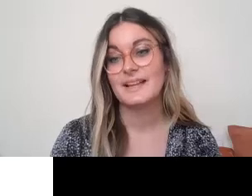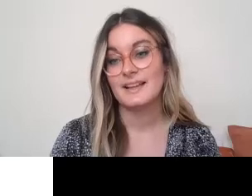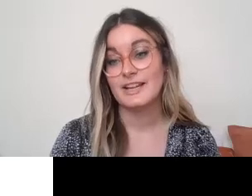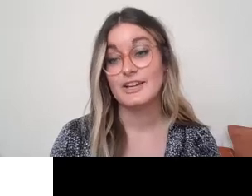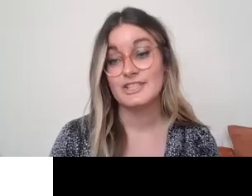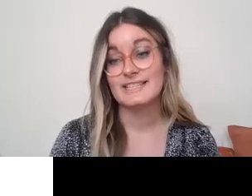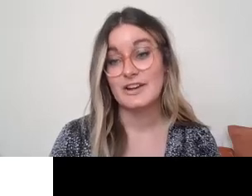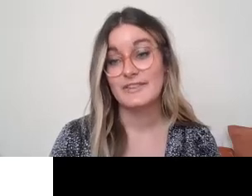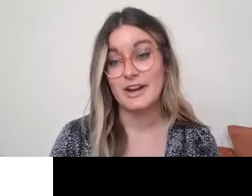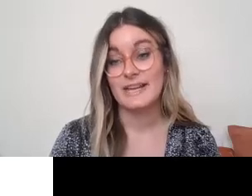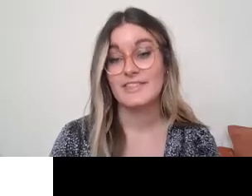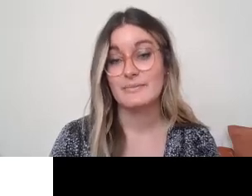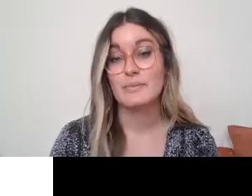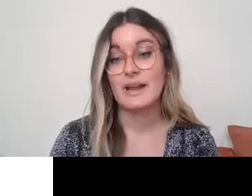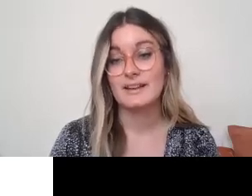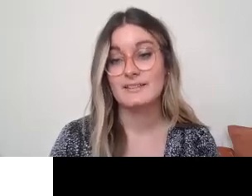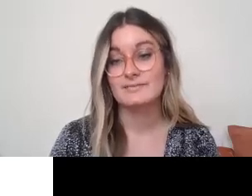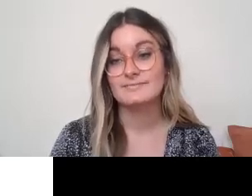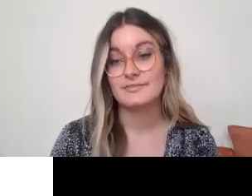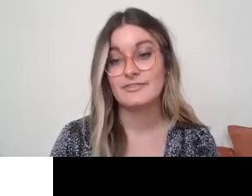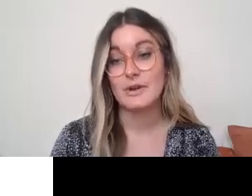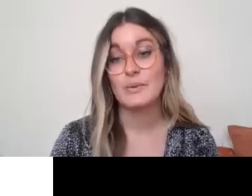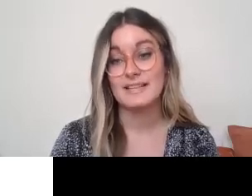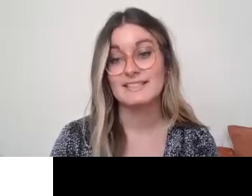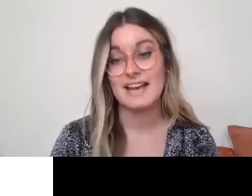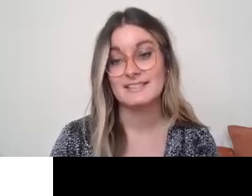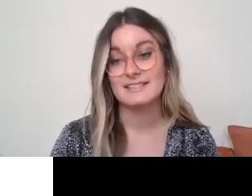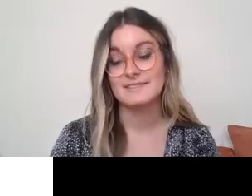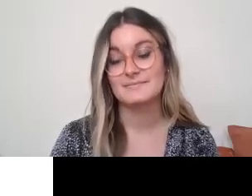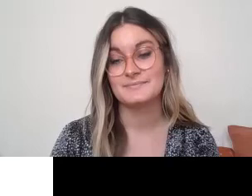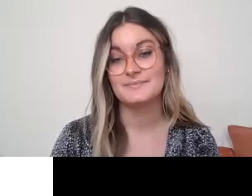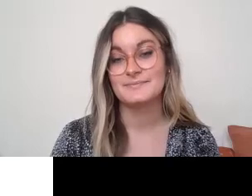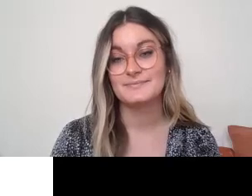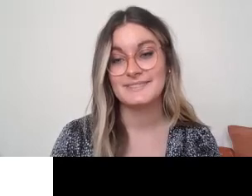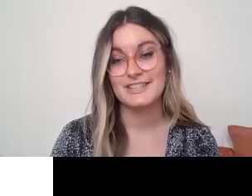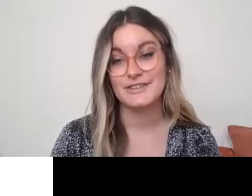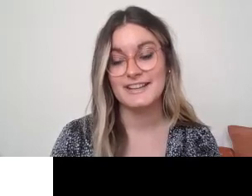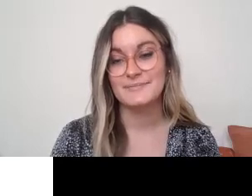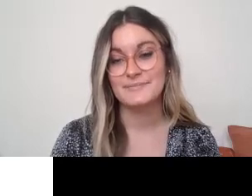Encouraging self-care and giving them a break from a quiz. Yes. That's great.